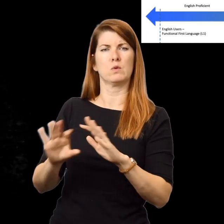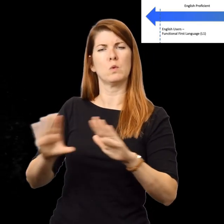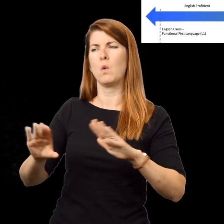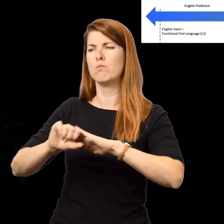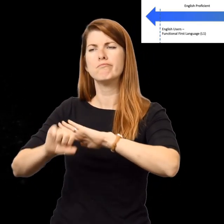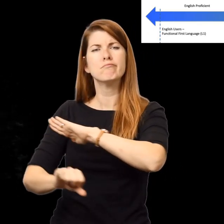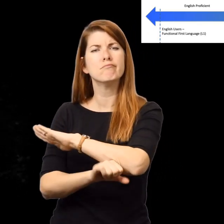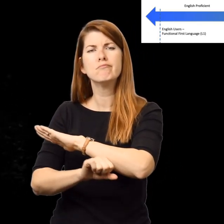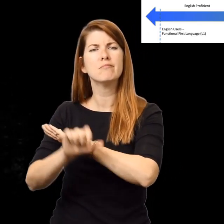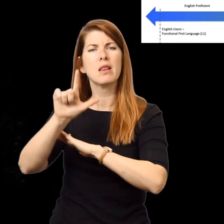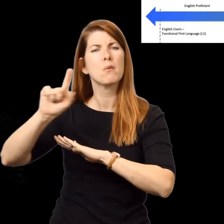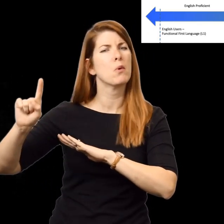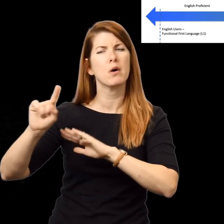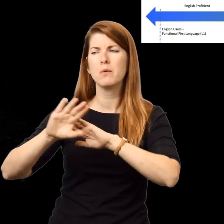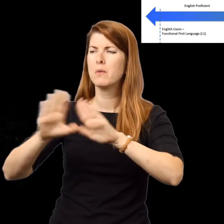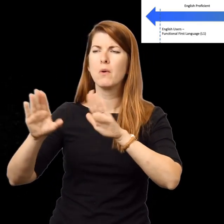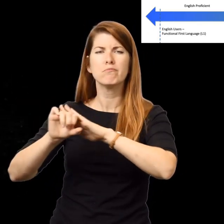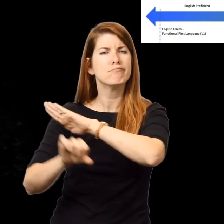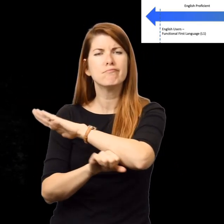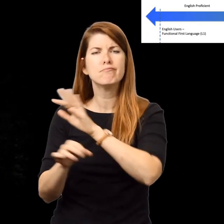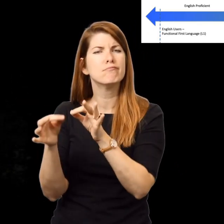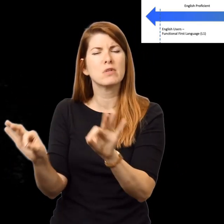no established functional first language.